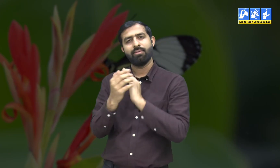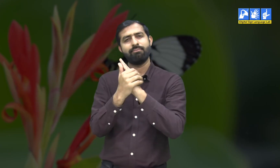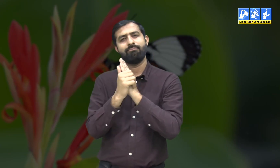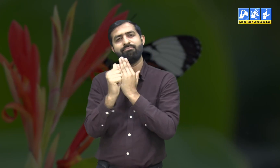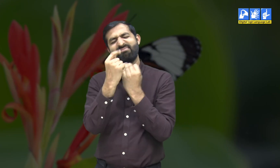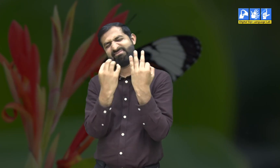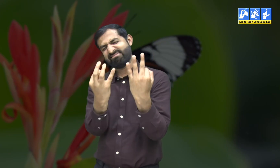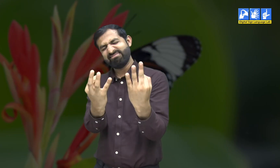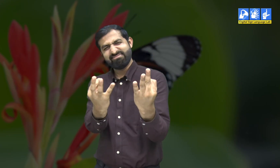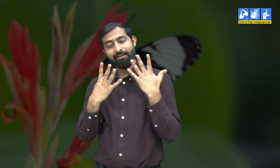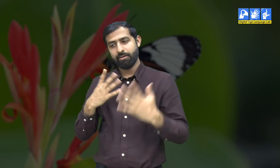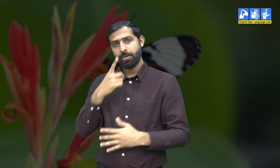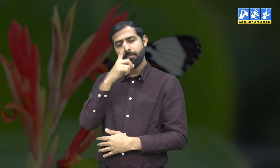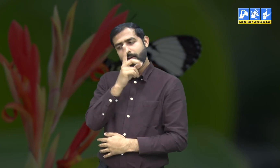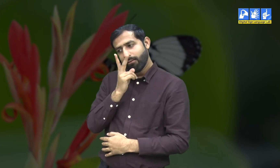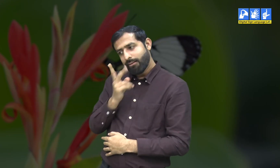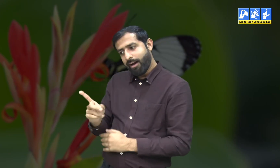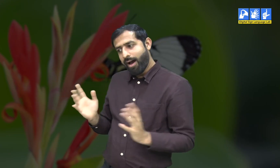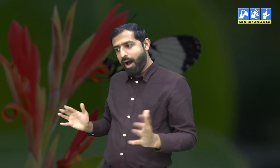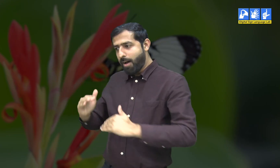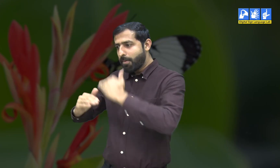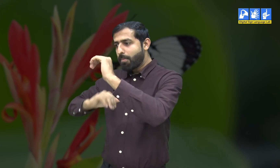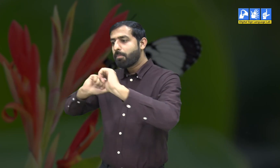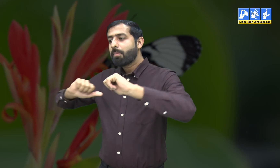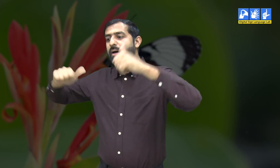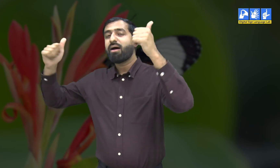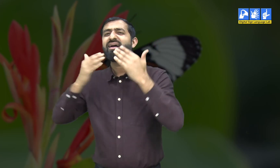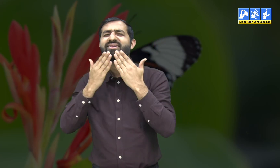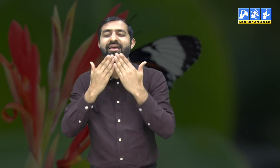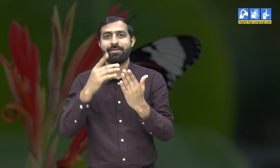She played big role in making him what he was.